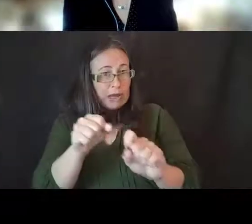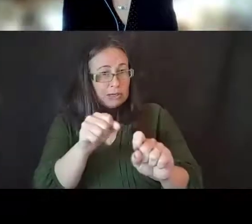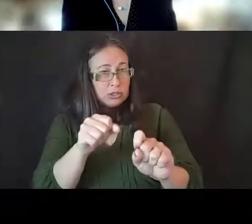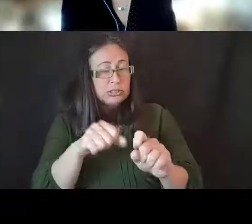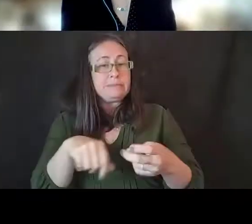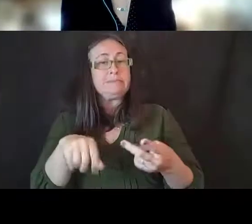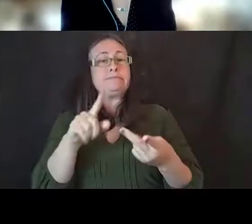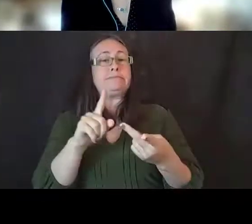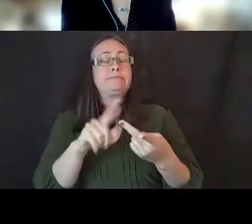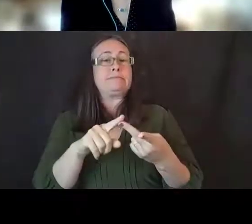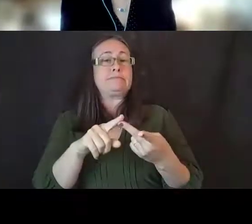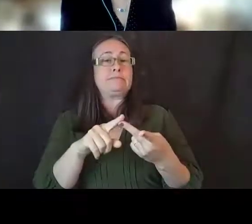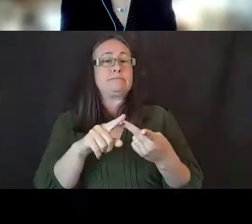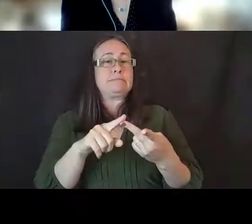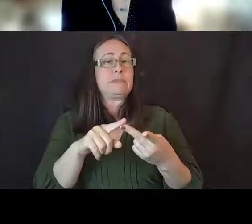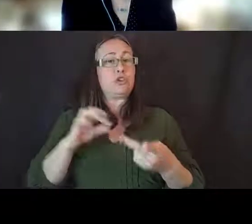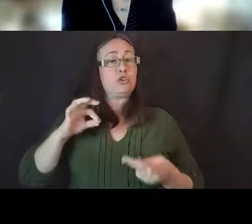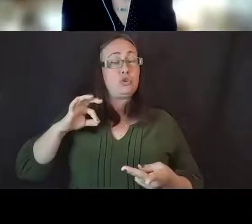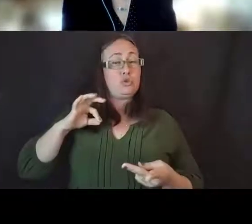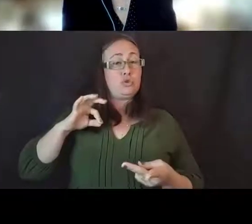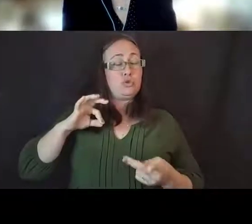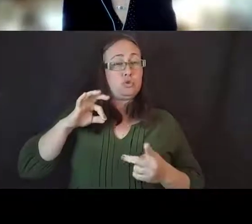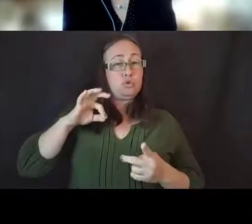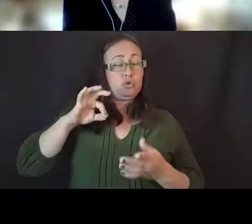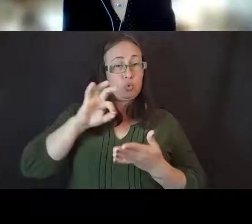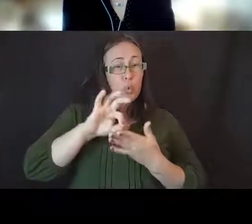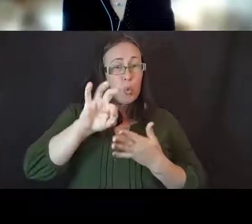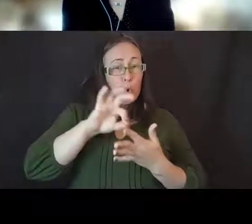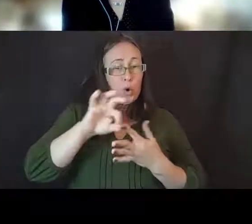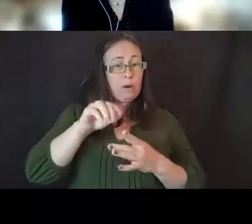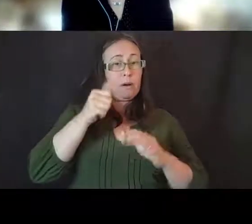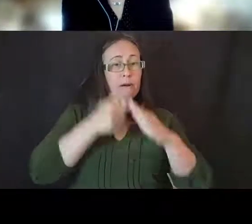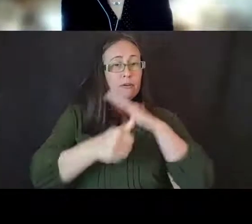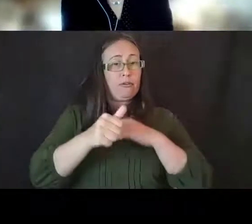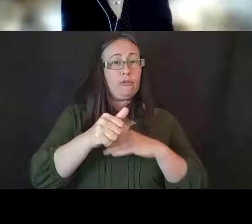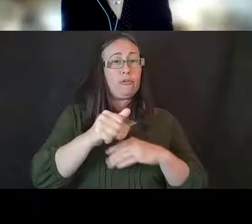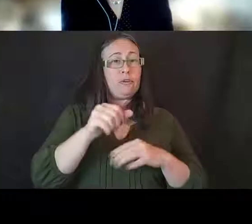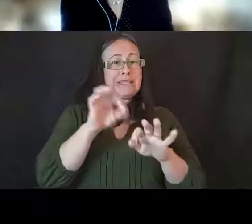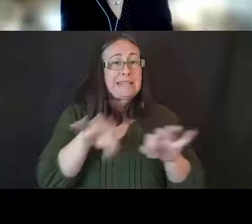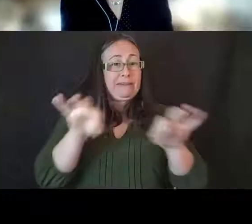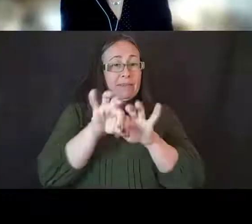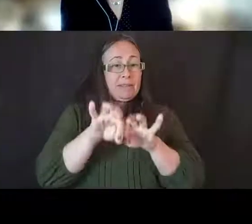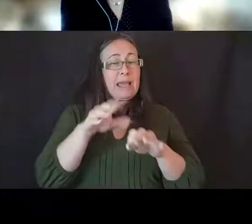It's scored under significance, and it does contribute to the overall impact score.